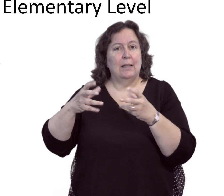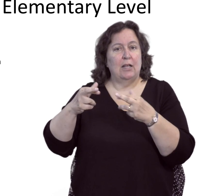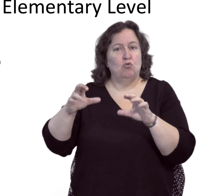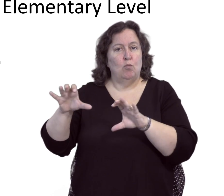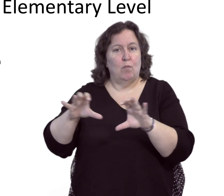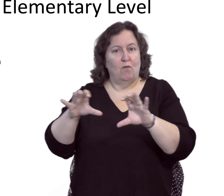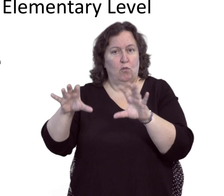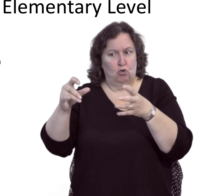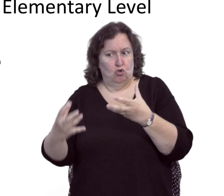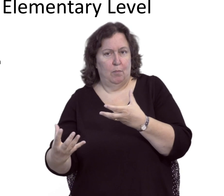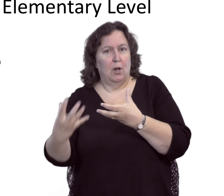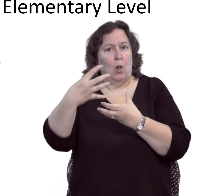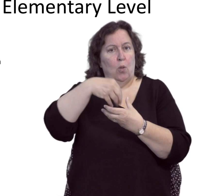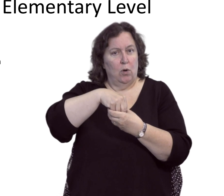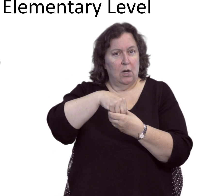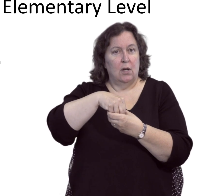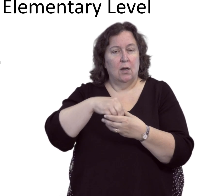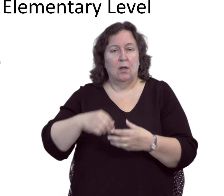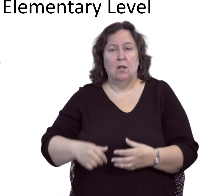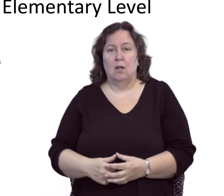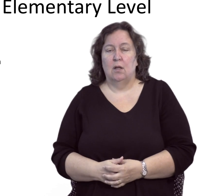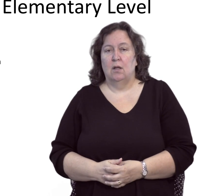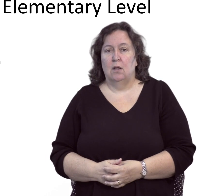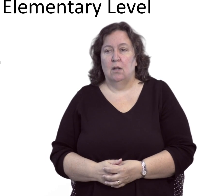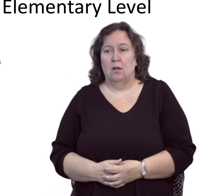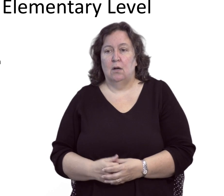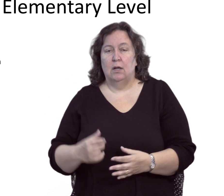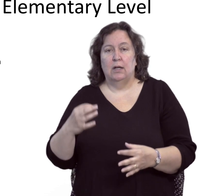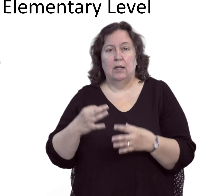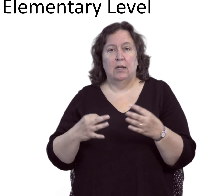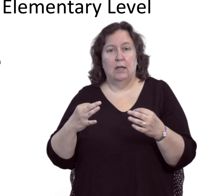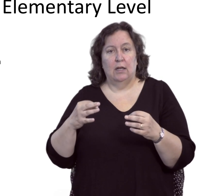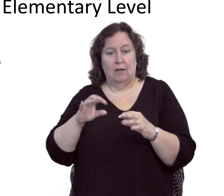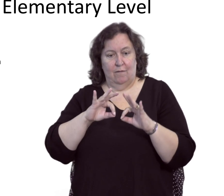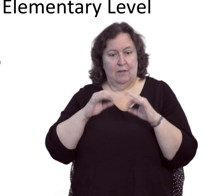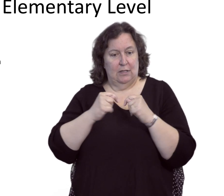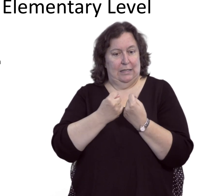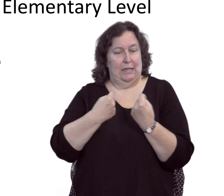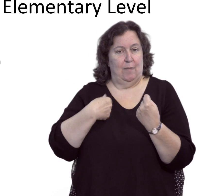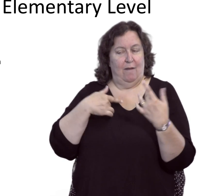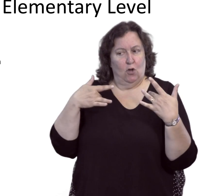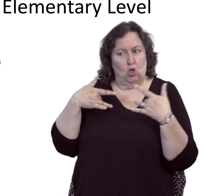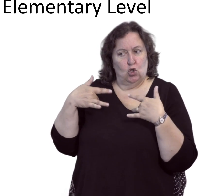and classroom performance should be included. If there are concerns,